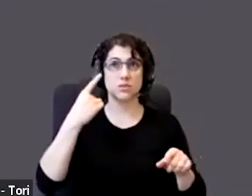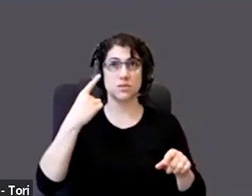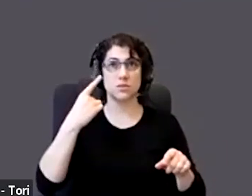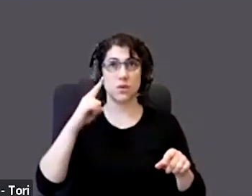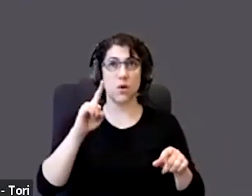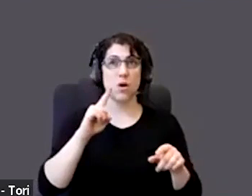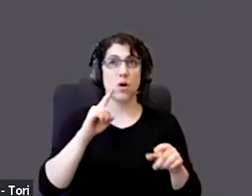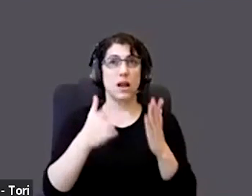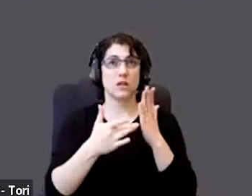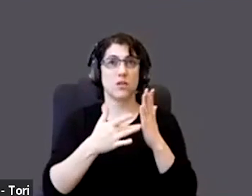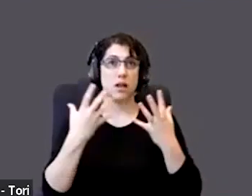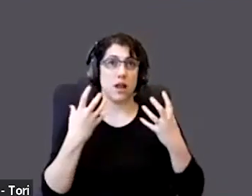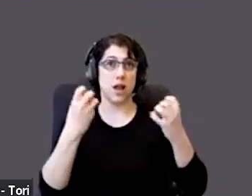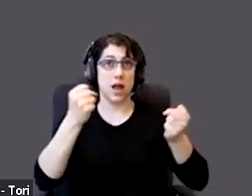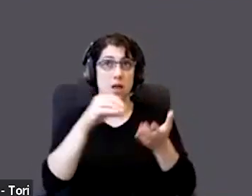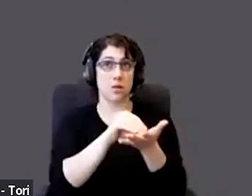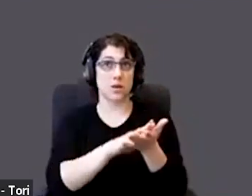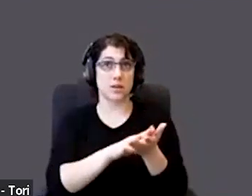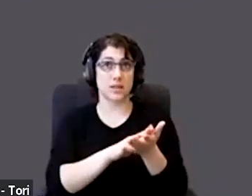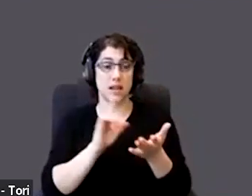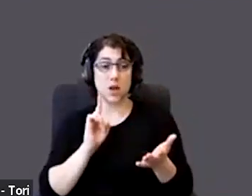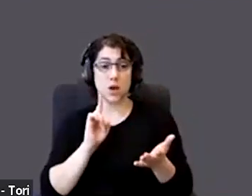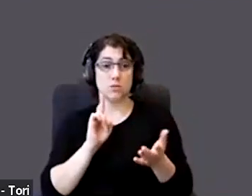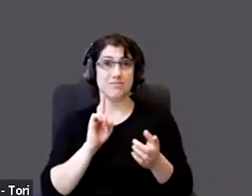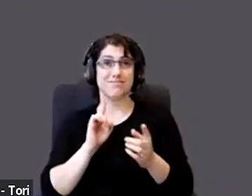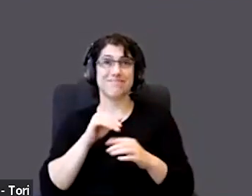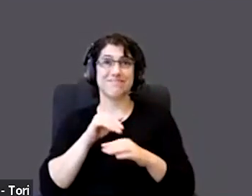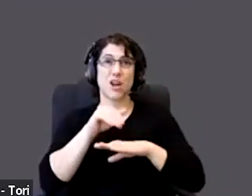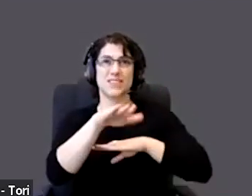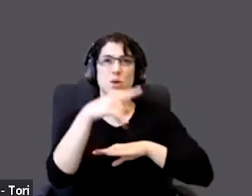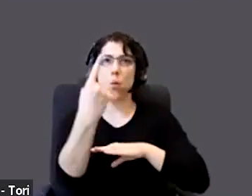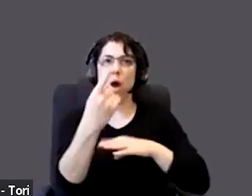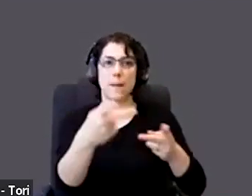and they are made then available to the state and territorial partners.